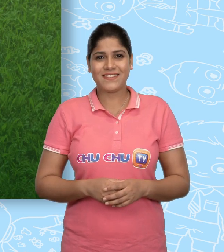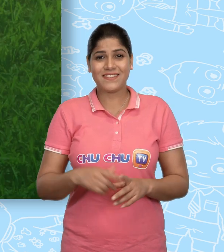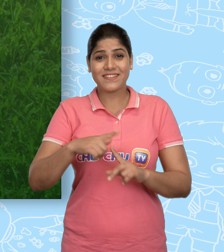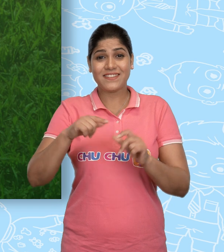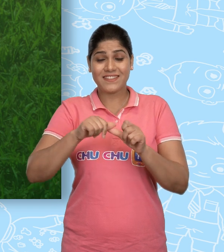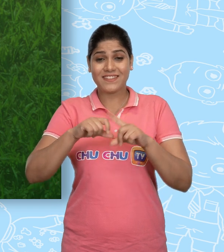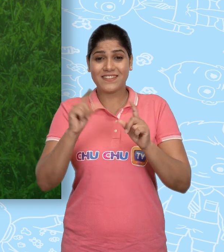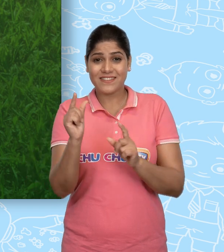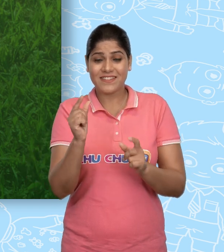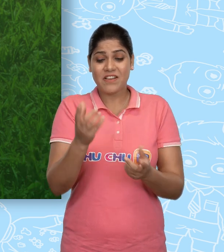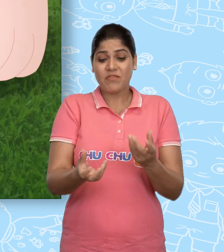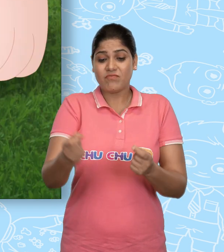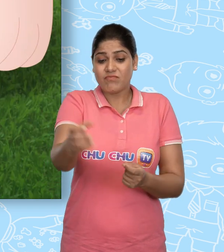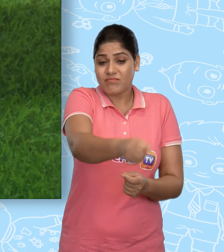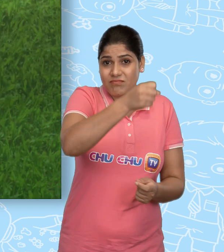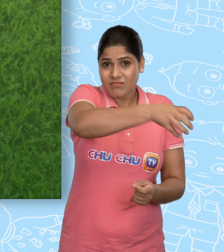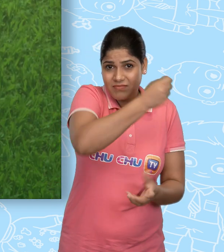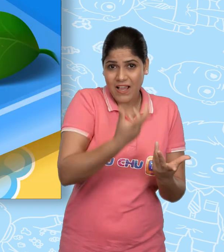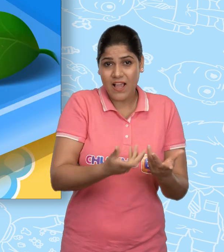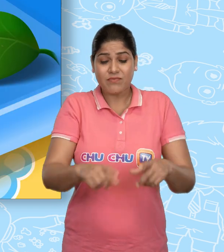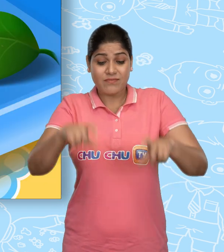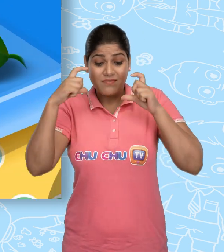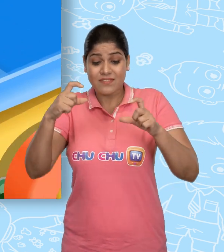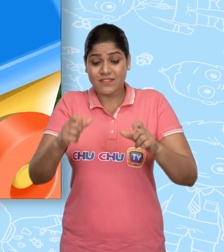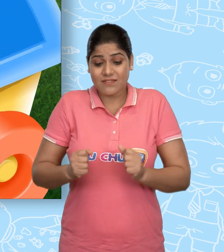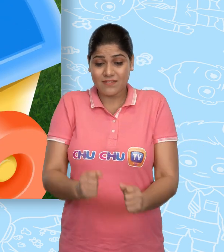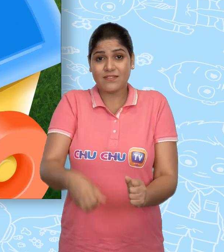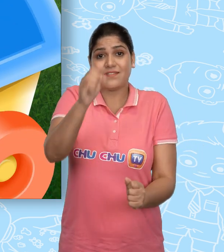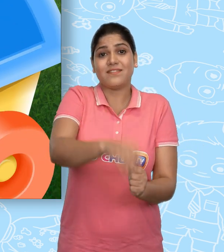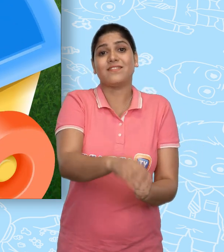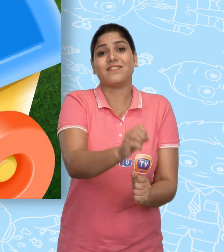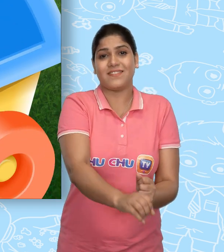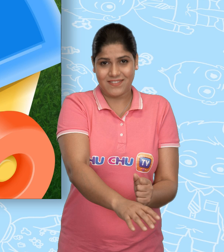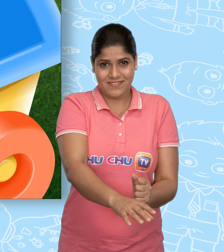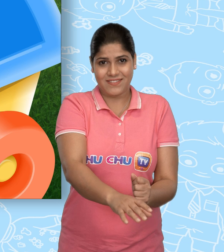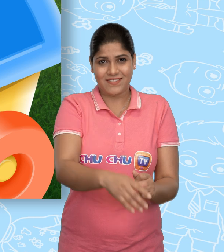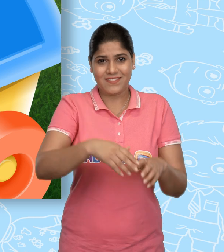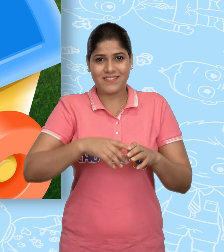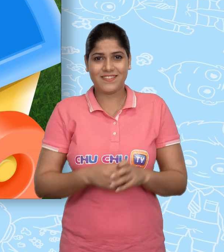Baby Taku picked the things up and carefully put them in his wagon.